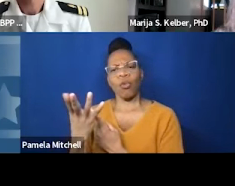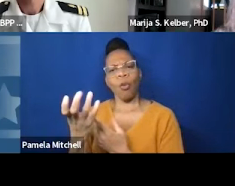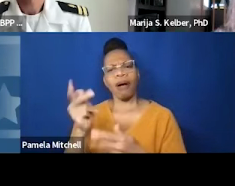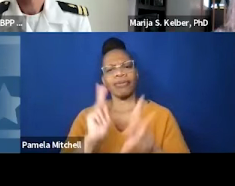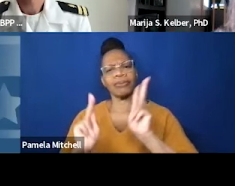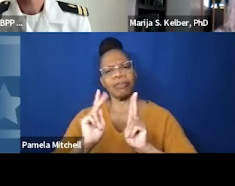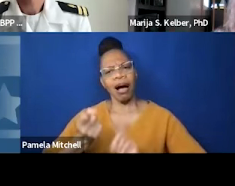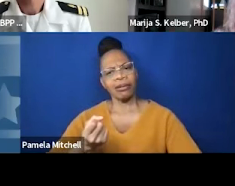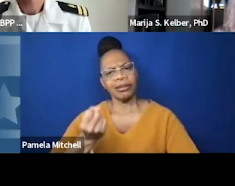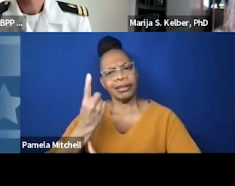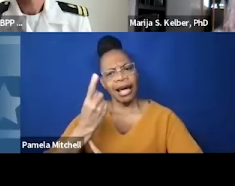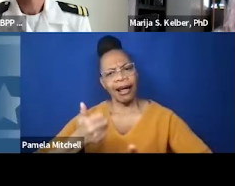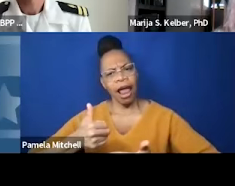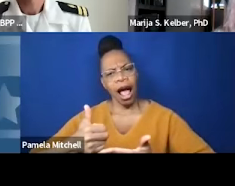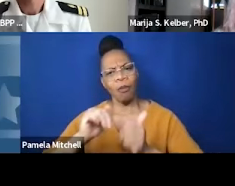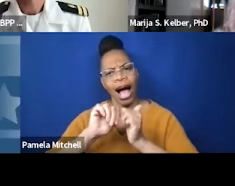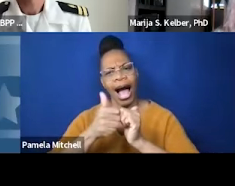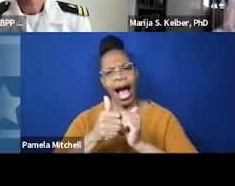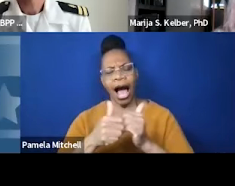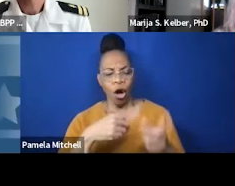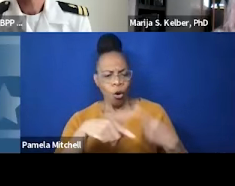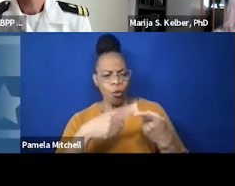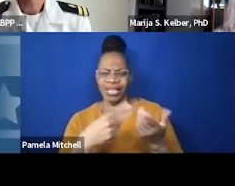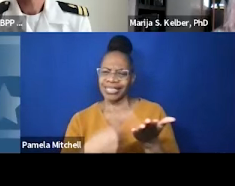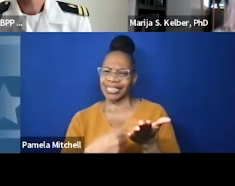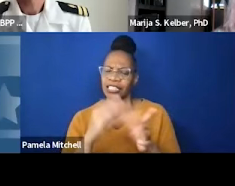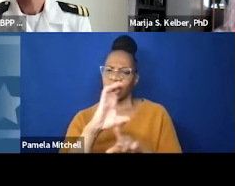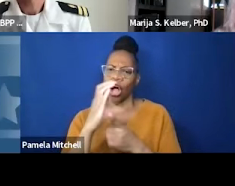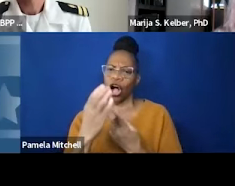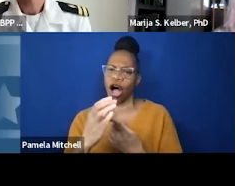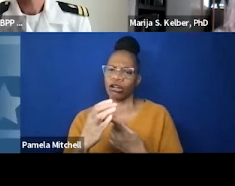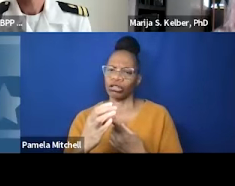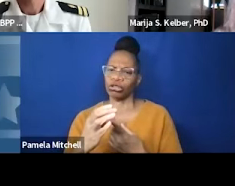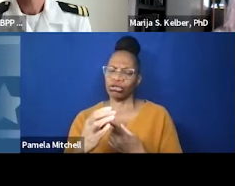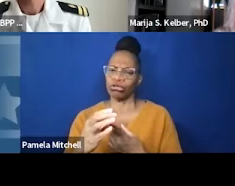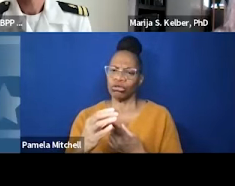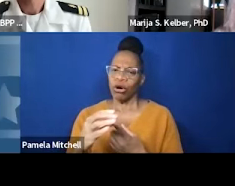that if we talk about cultural competence, that's not a destination to get to.